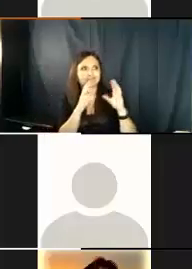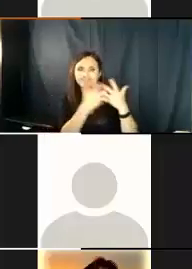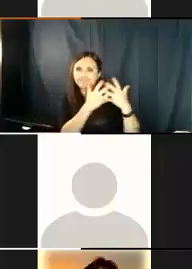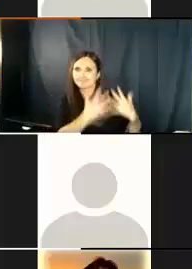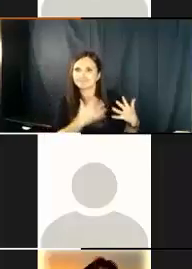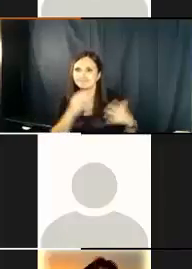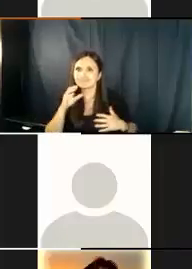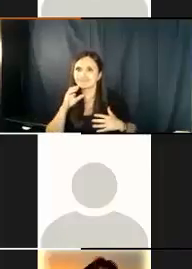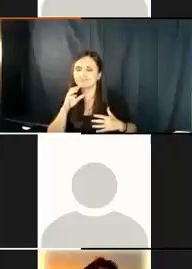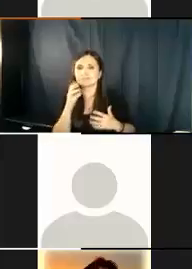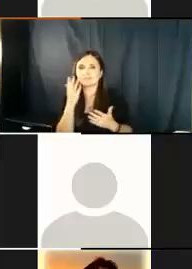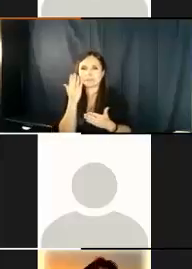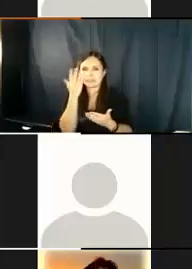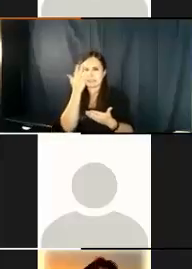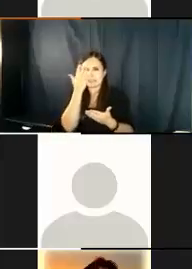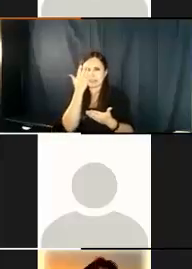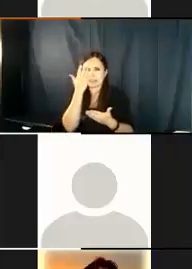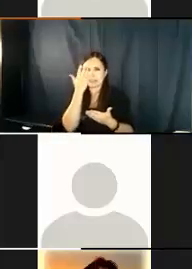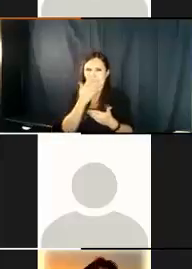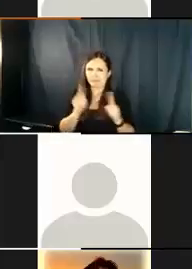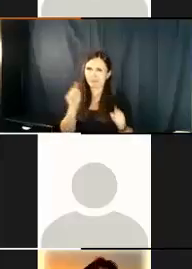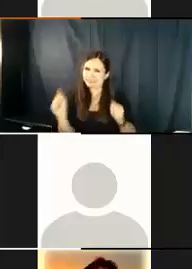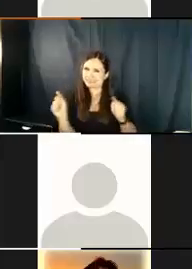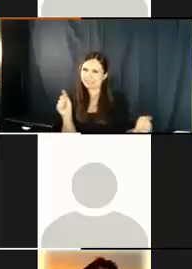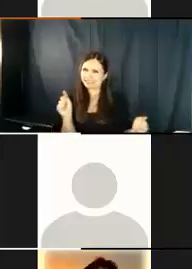again it may look different depending on how your school is set up.